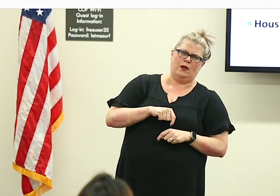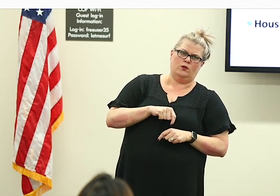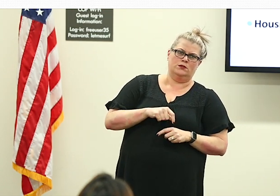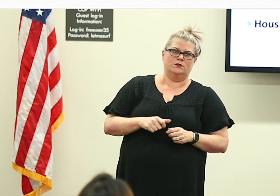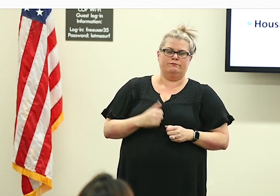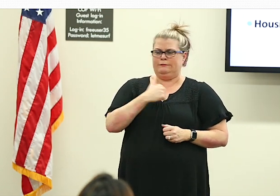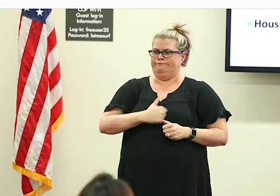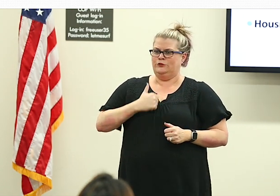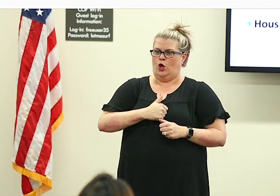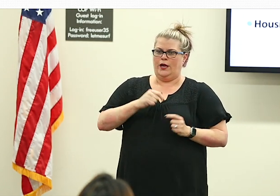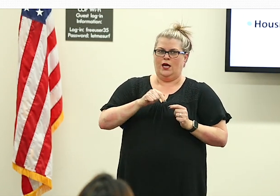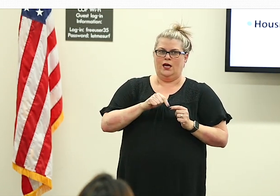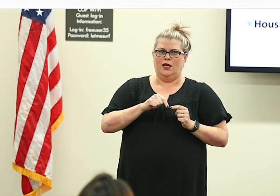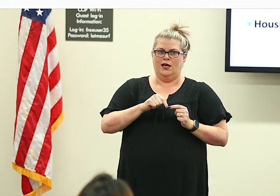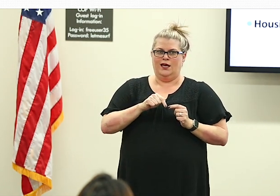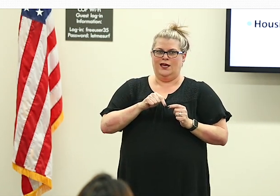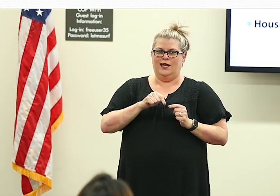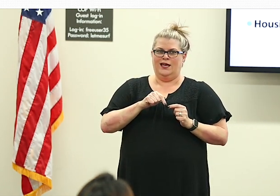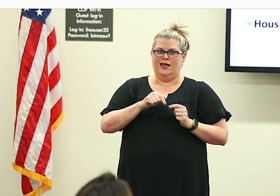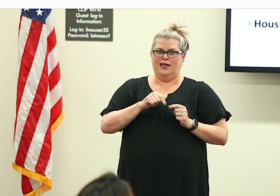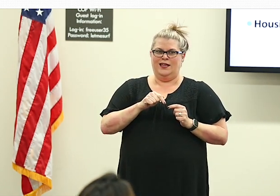I'm sorry, I should go back. So...